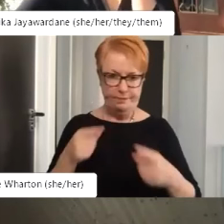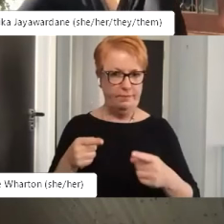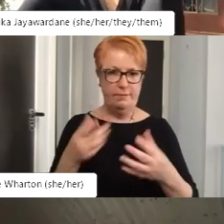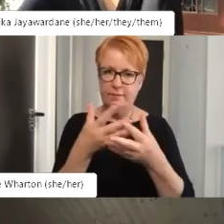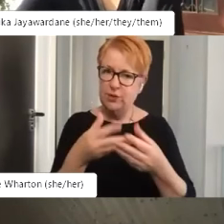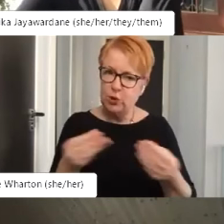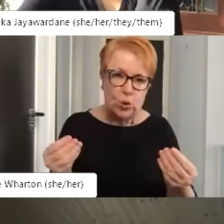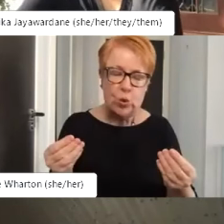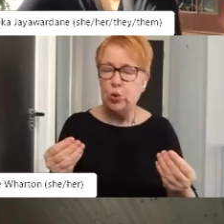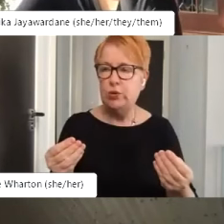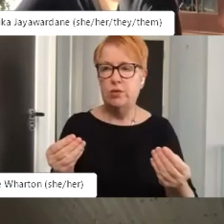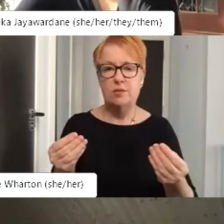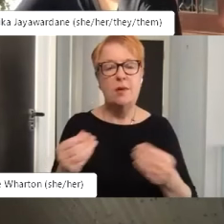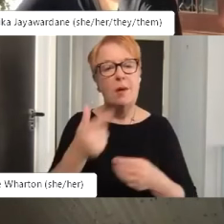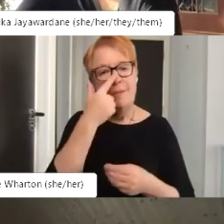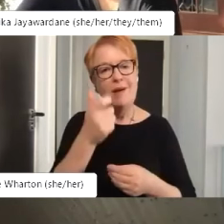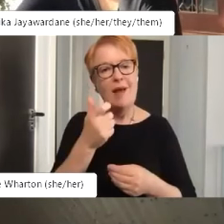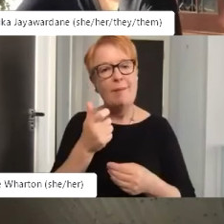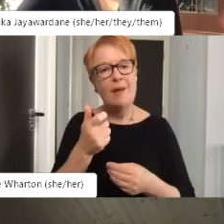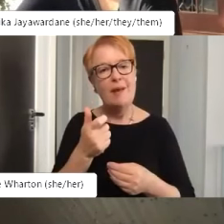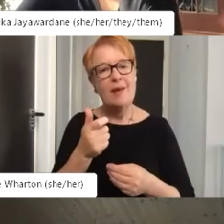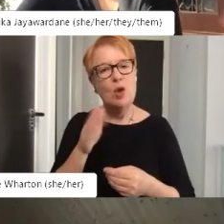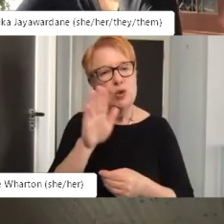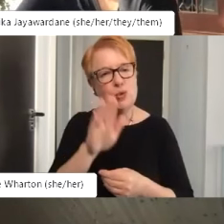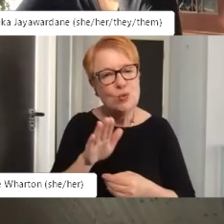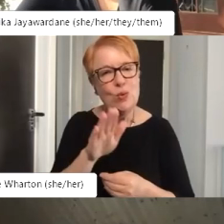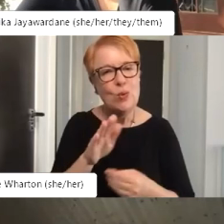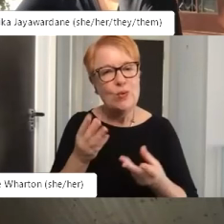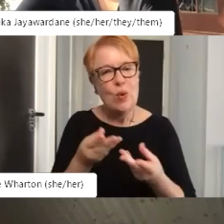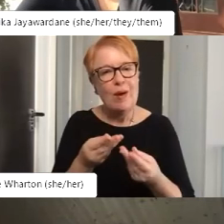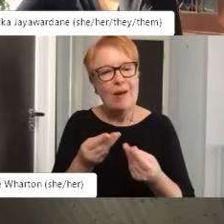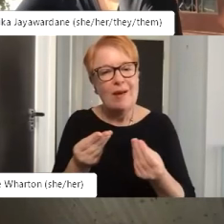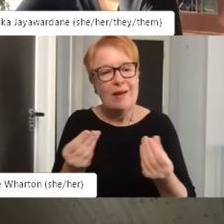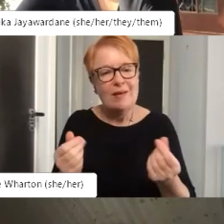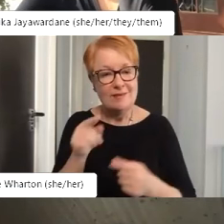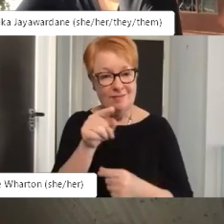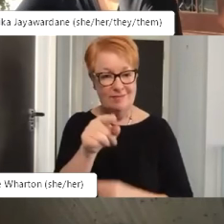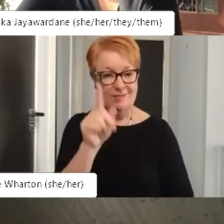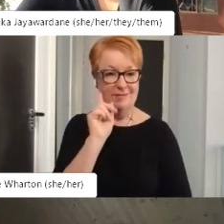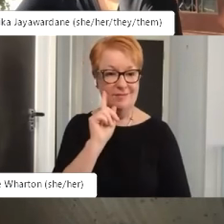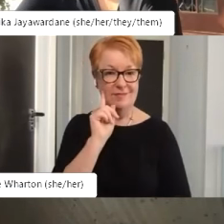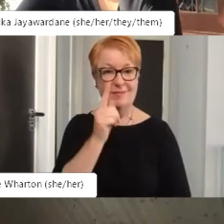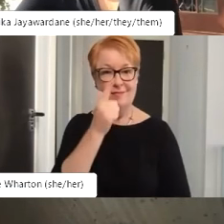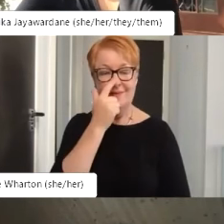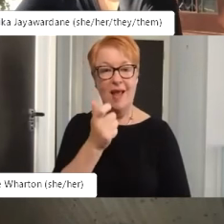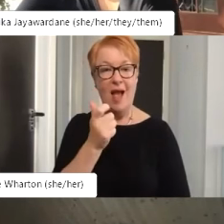So, this is Danuta, and she can tuck you in with a with an electric blanket in one of